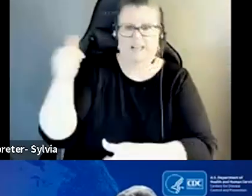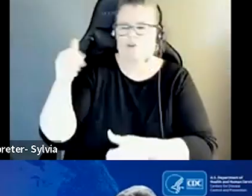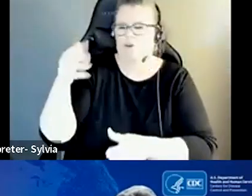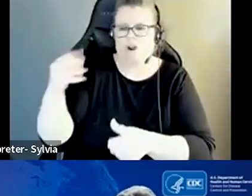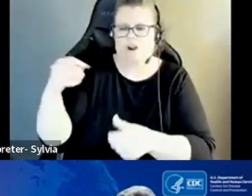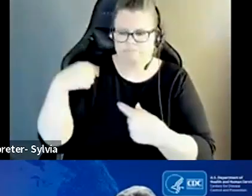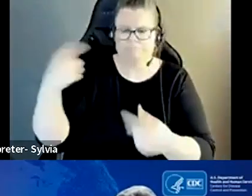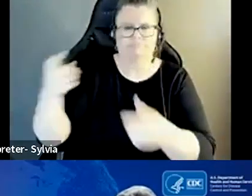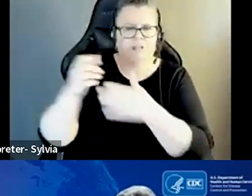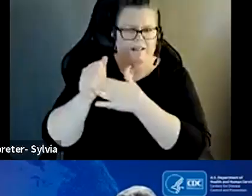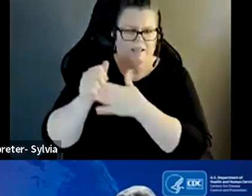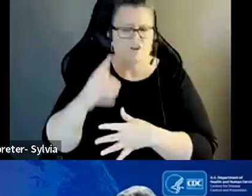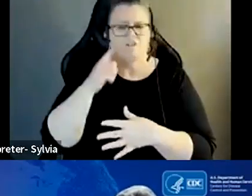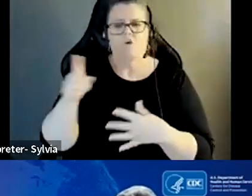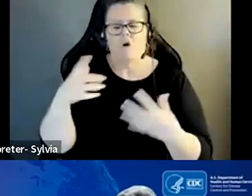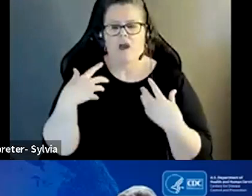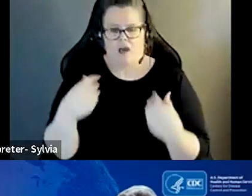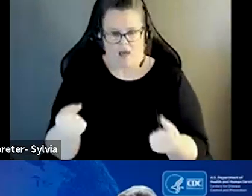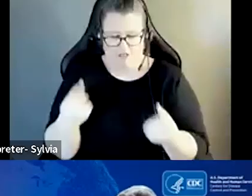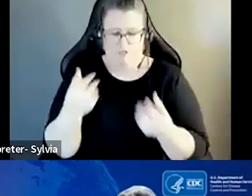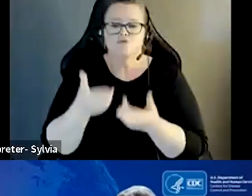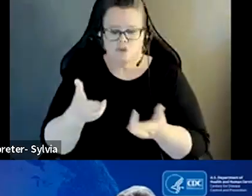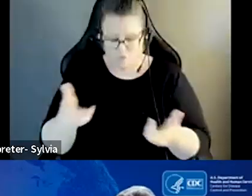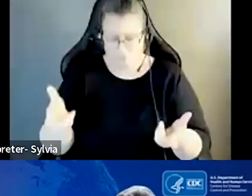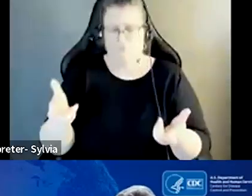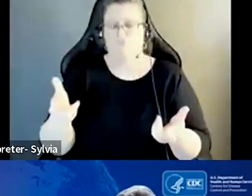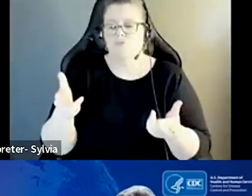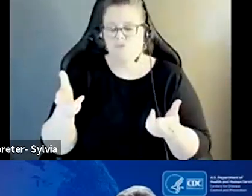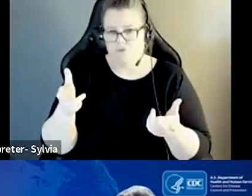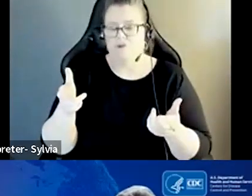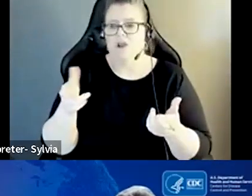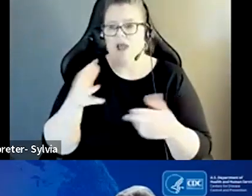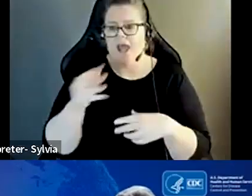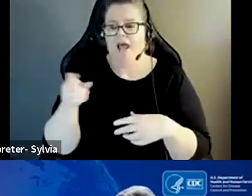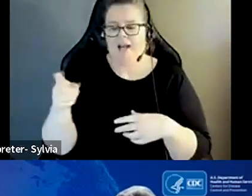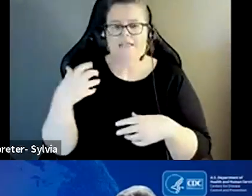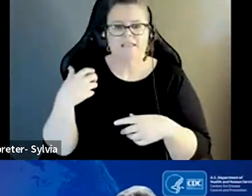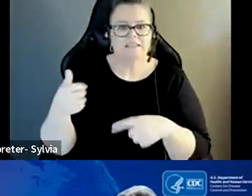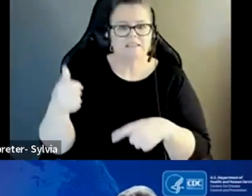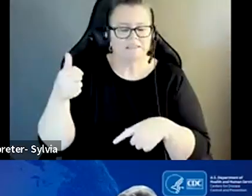Health Resources and Services Administration, and senior leaders, Dev Harry [phonetic],